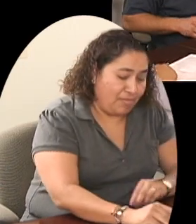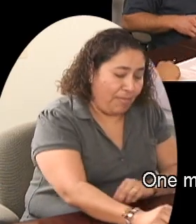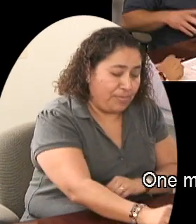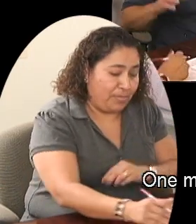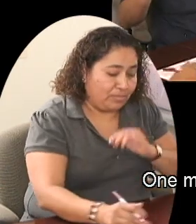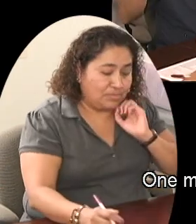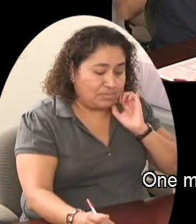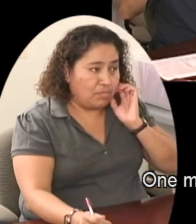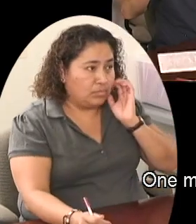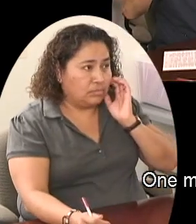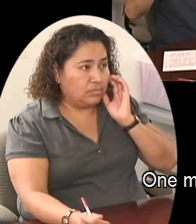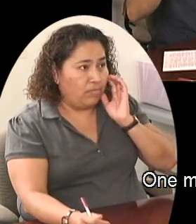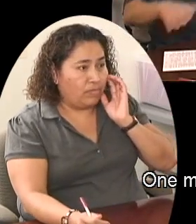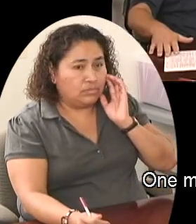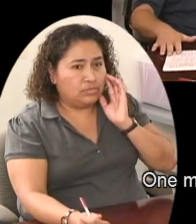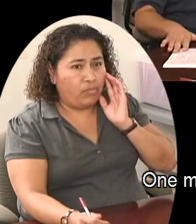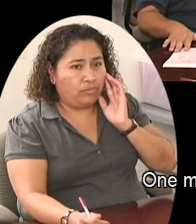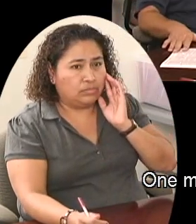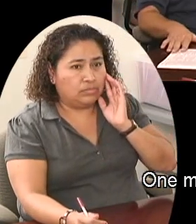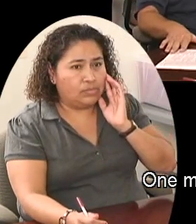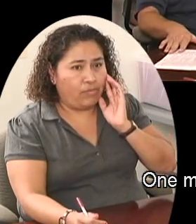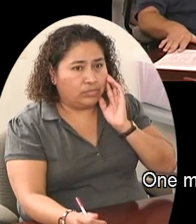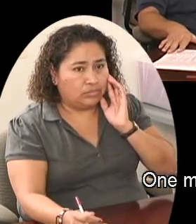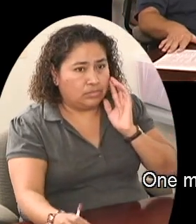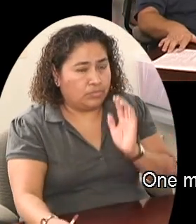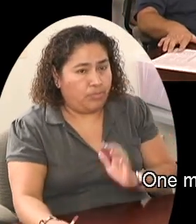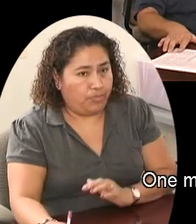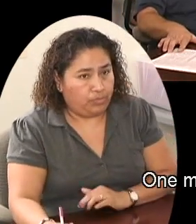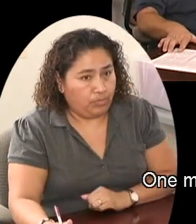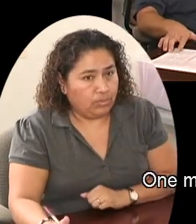One more question.